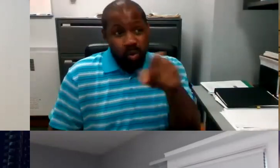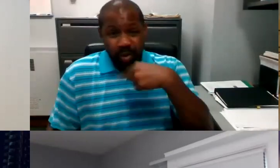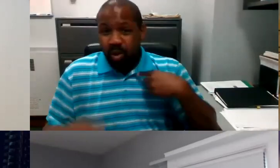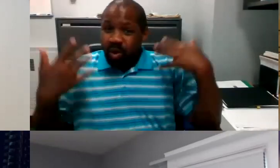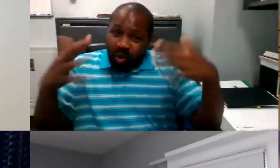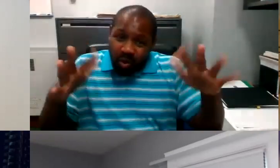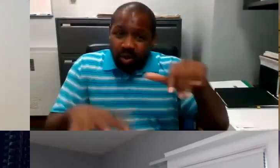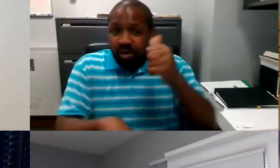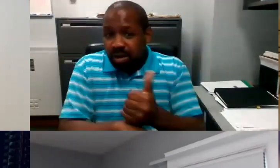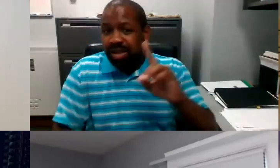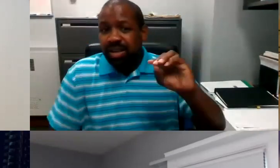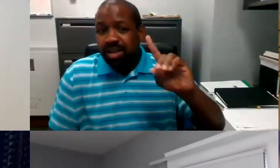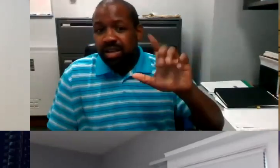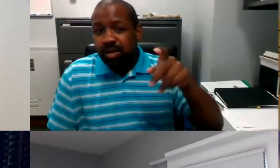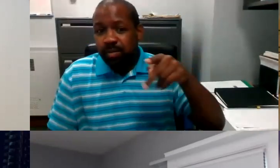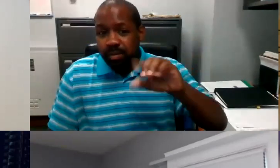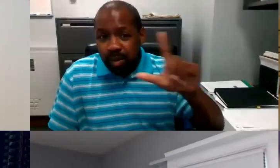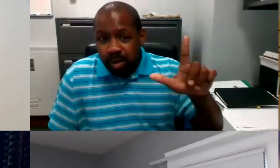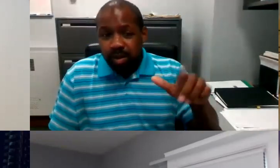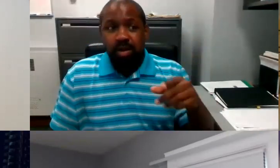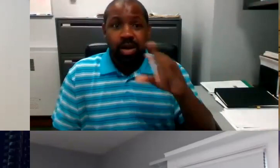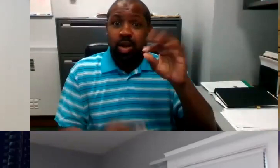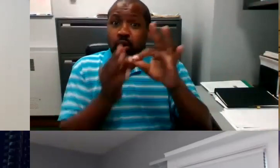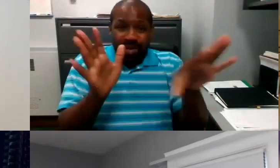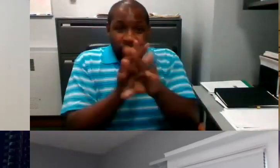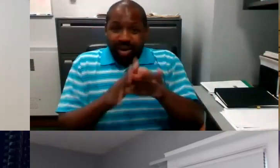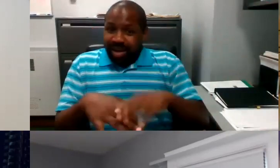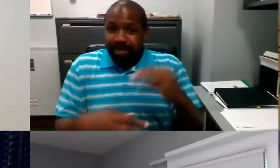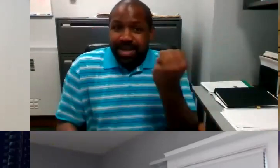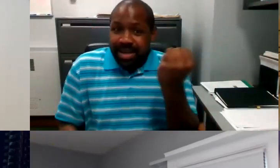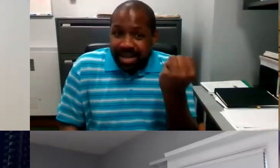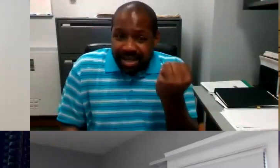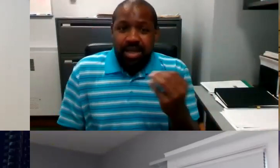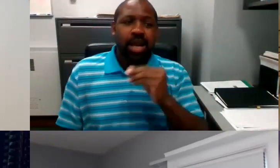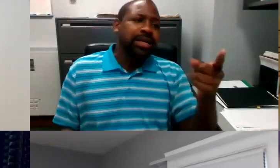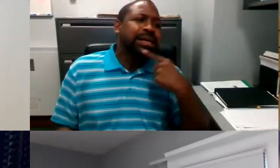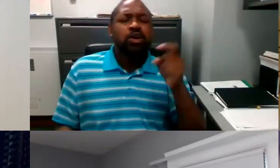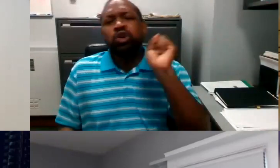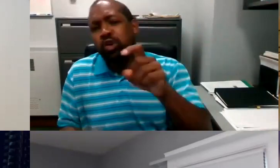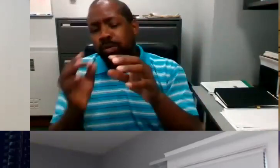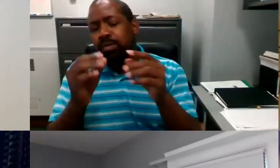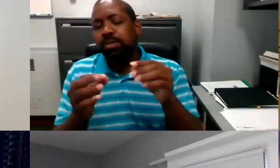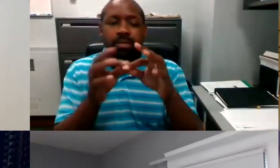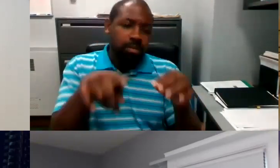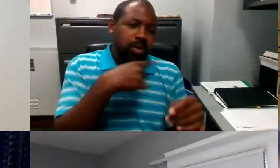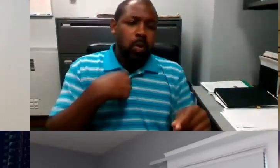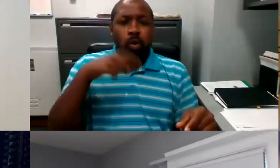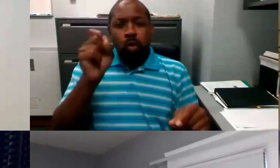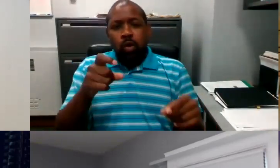THEN INTERPRETERS, THEY COMPLAINED THAT WE DON'T DO GOOD PR.